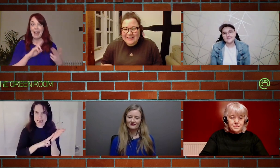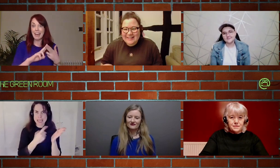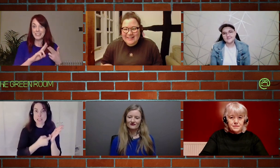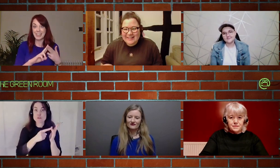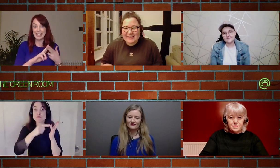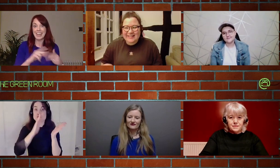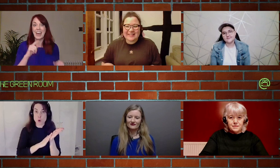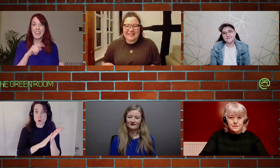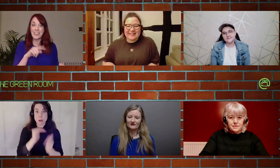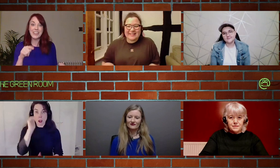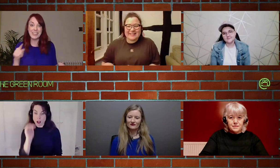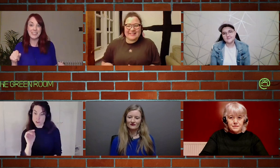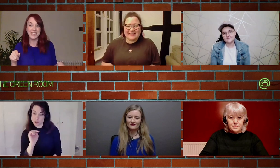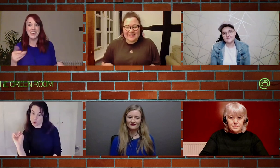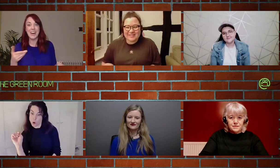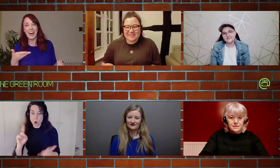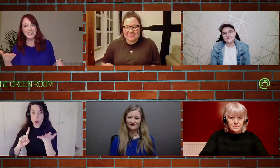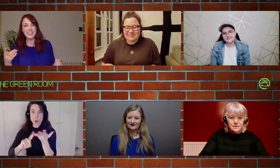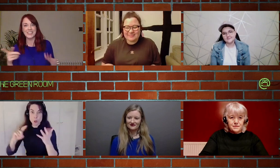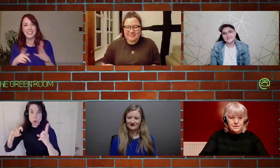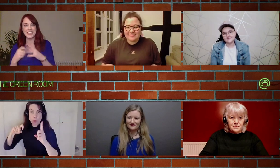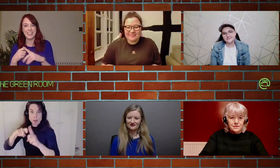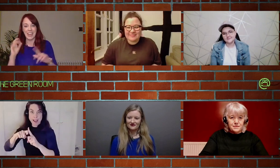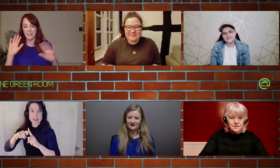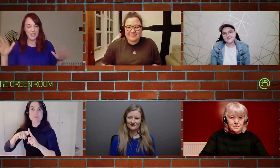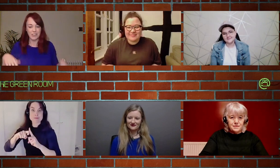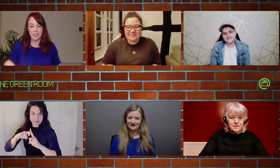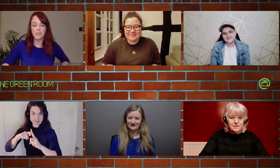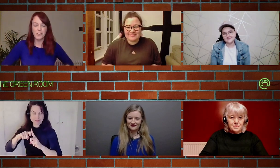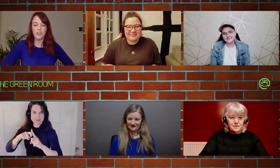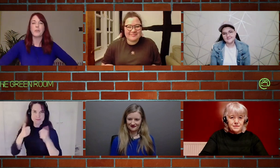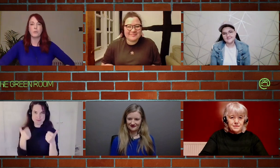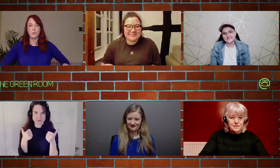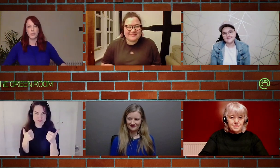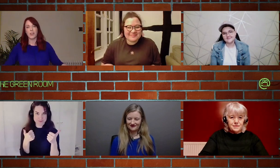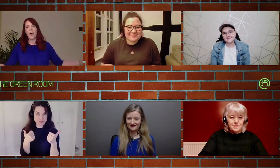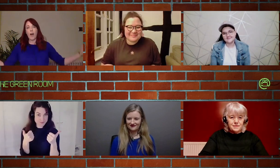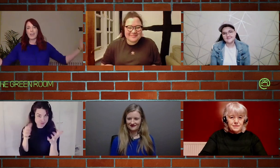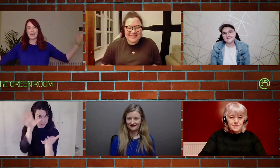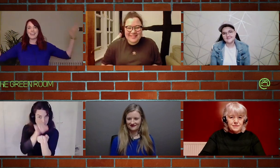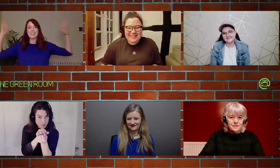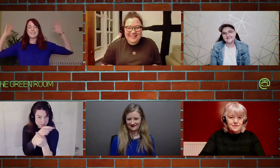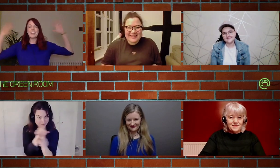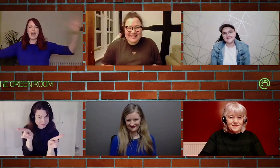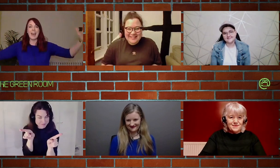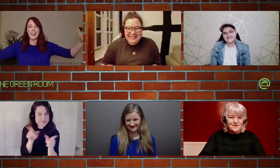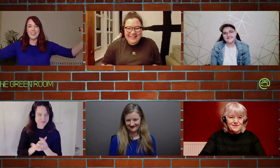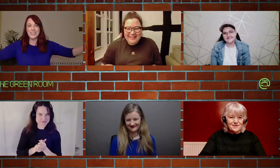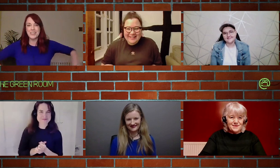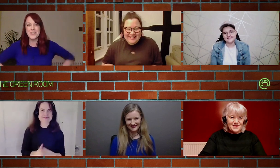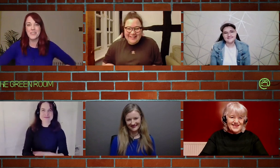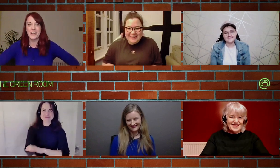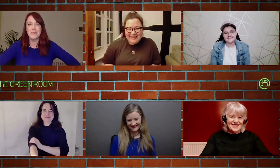#TheGreenRoom_UK. We've got it. We know what we're doing. Okay, so now I'm gonna move on. I'm gonna